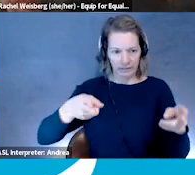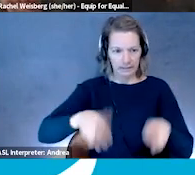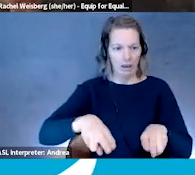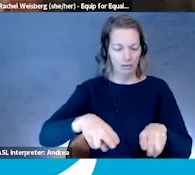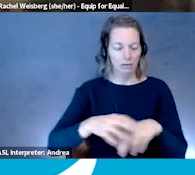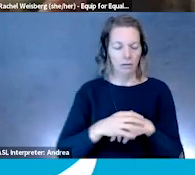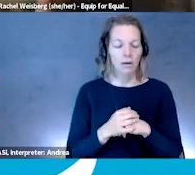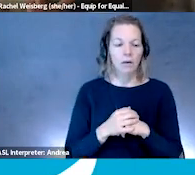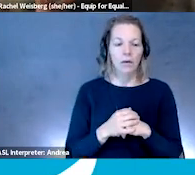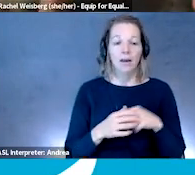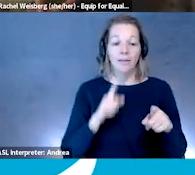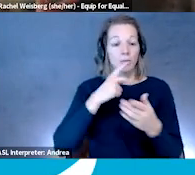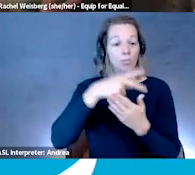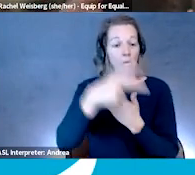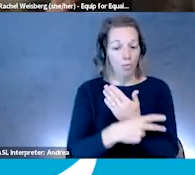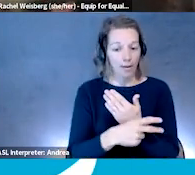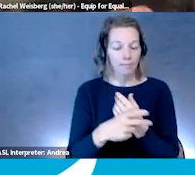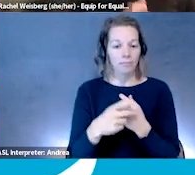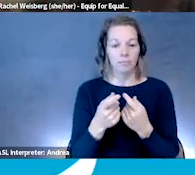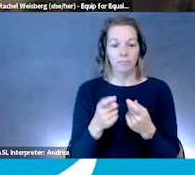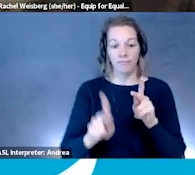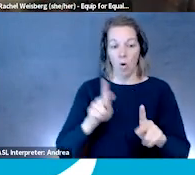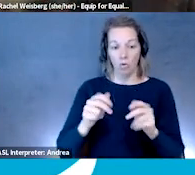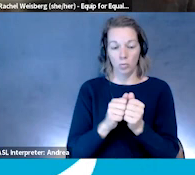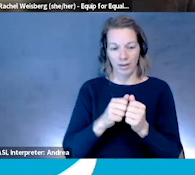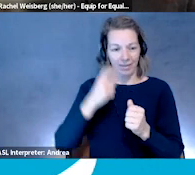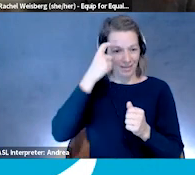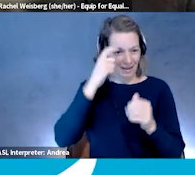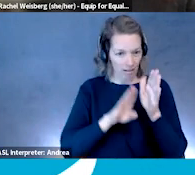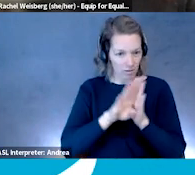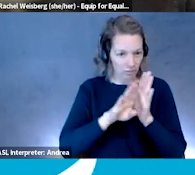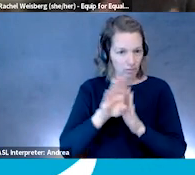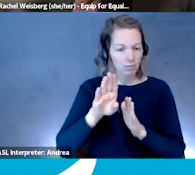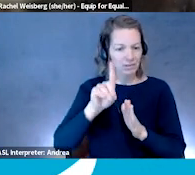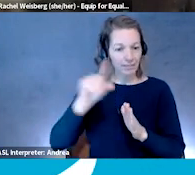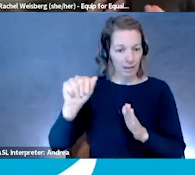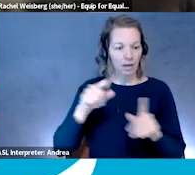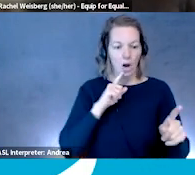OU,